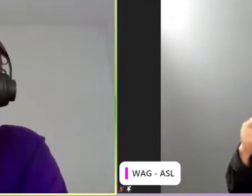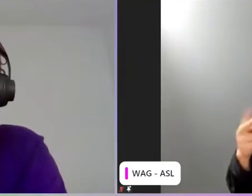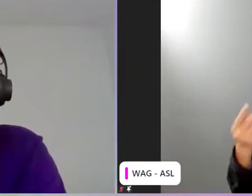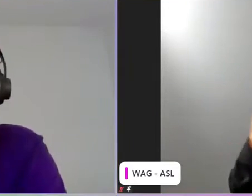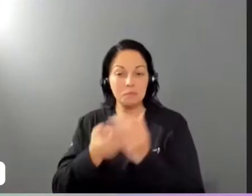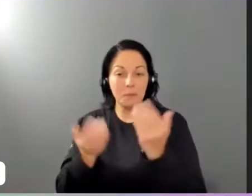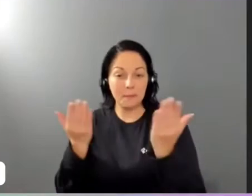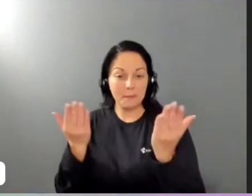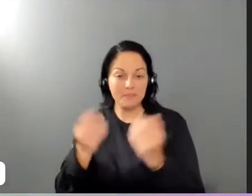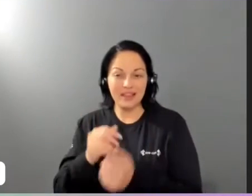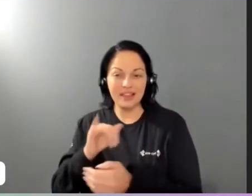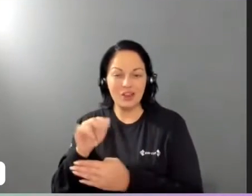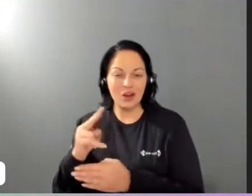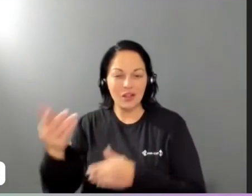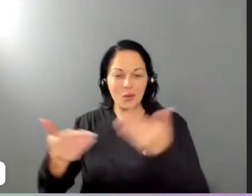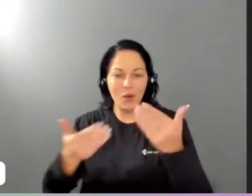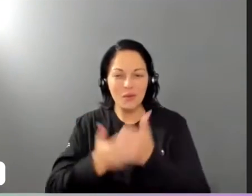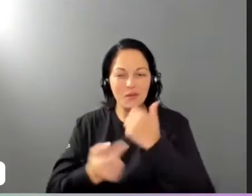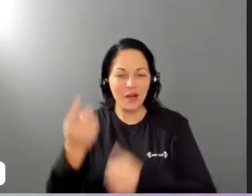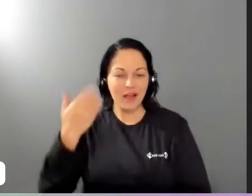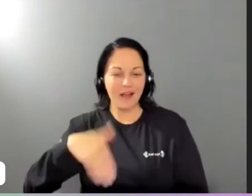that is located in the video screen. Now here are Jonathan